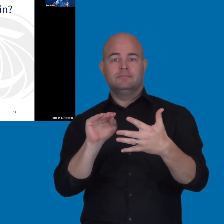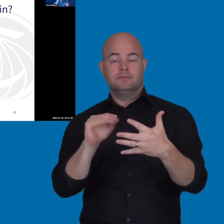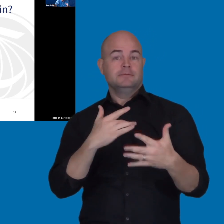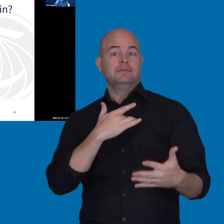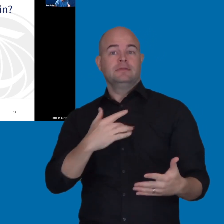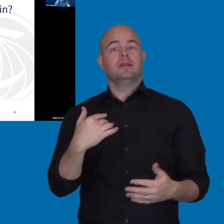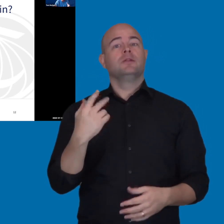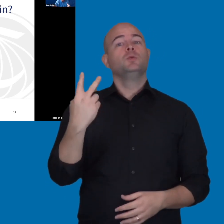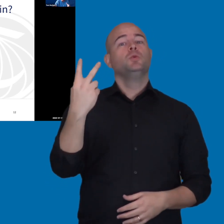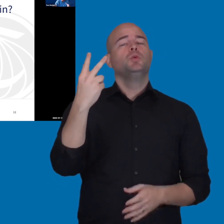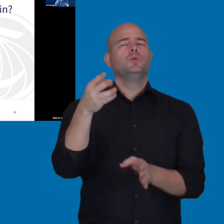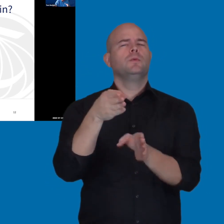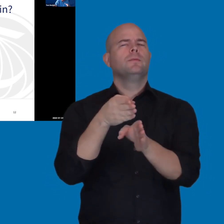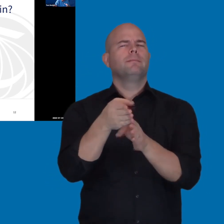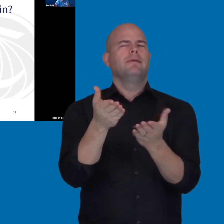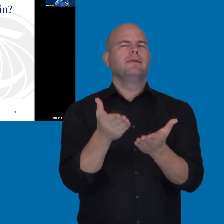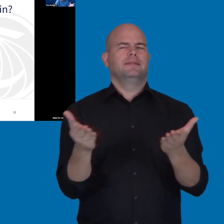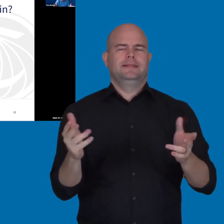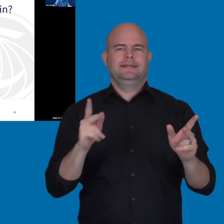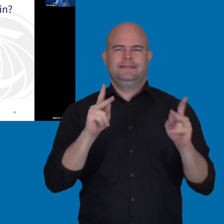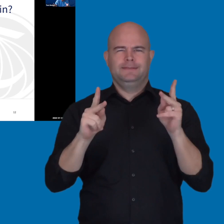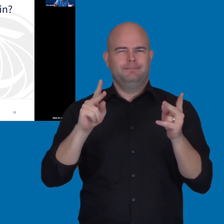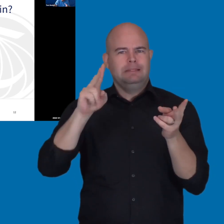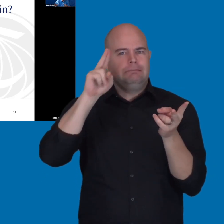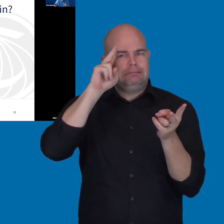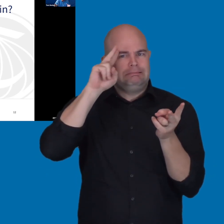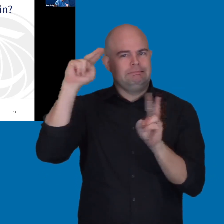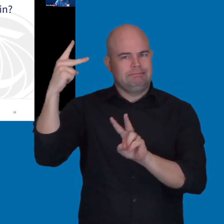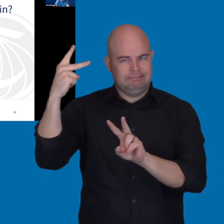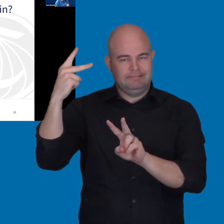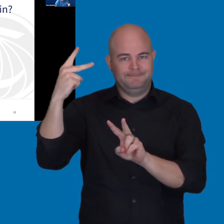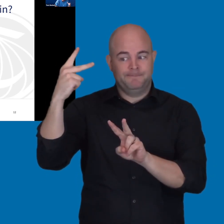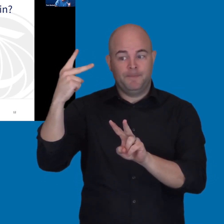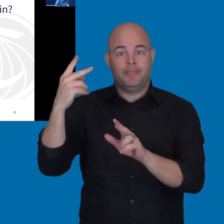that some people get a little confused sometimes is the